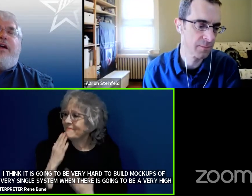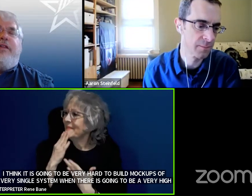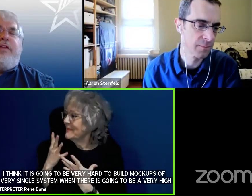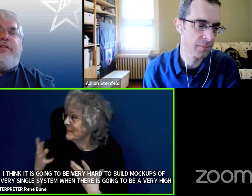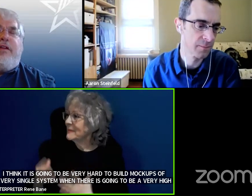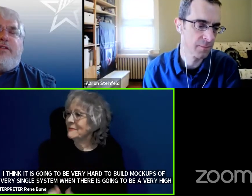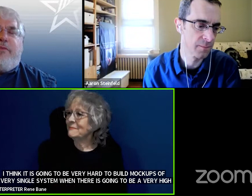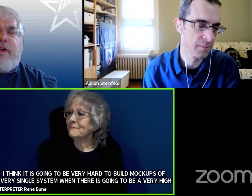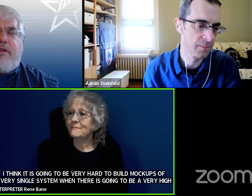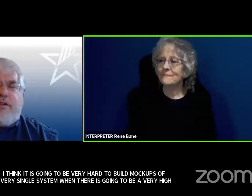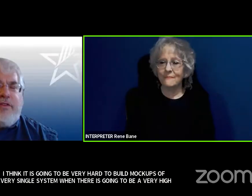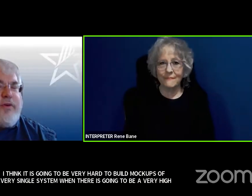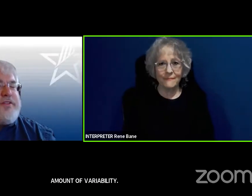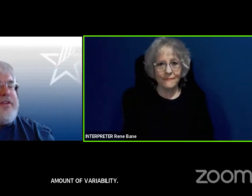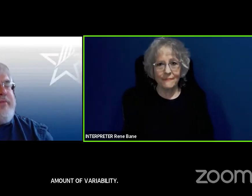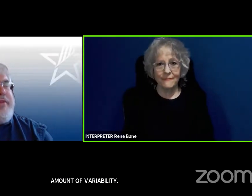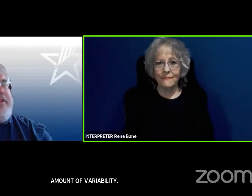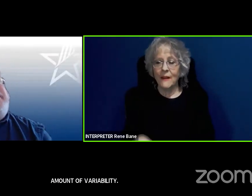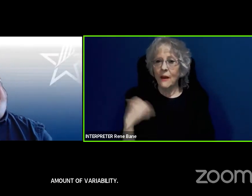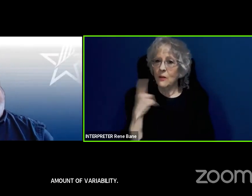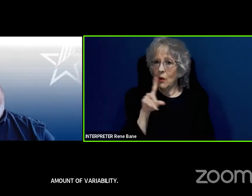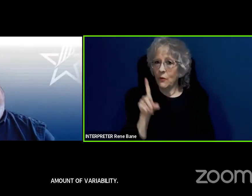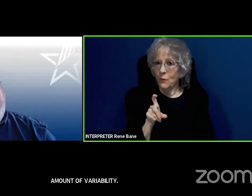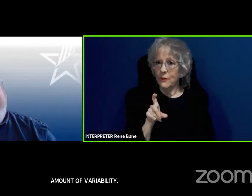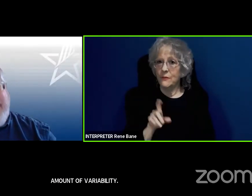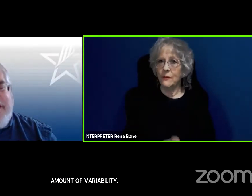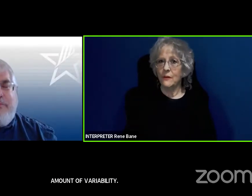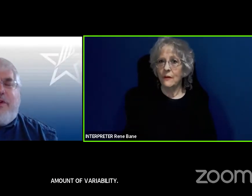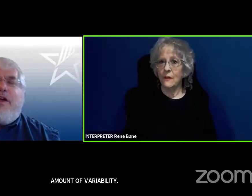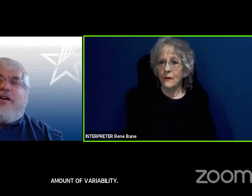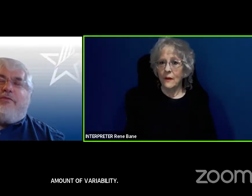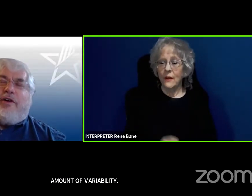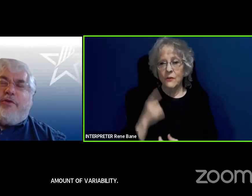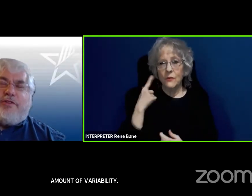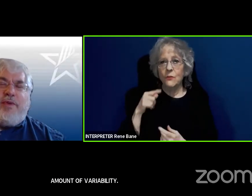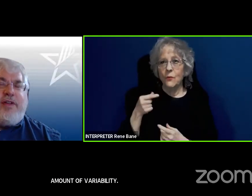And then we had another question come in. This is for Gregg Vanderheiden. While you are speaking